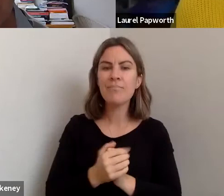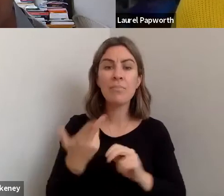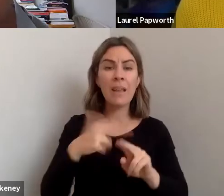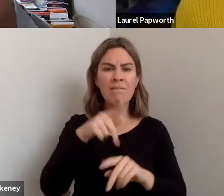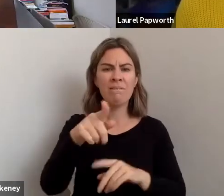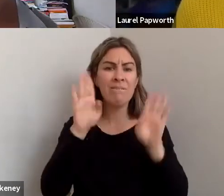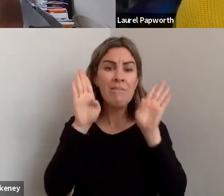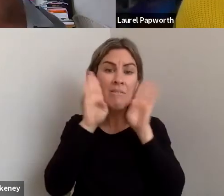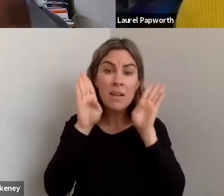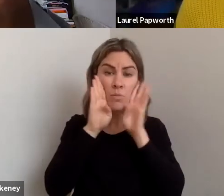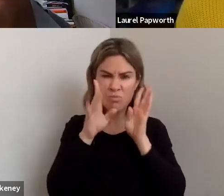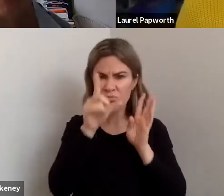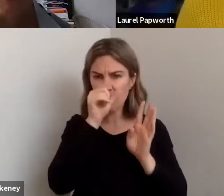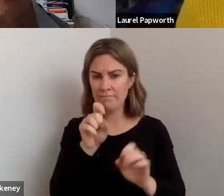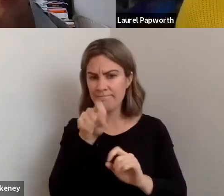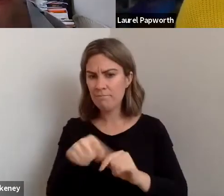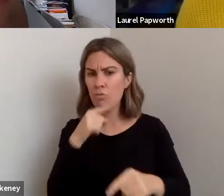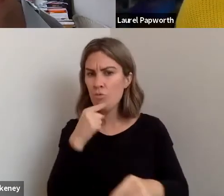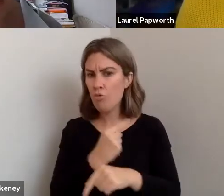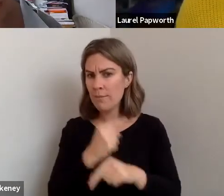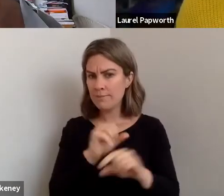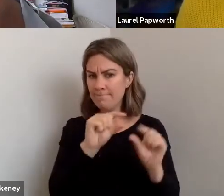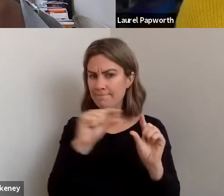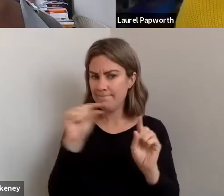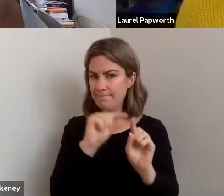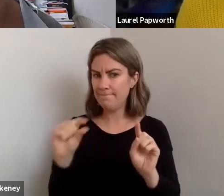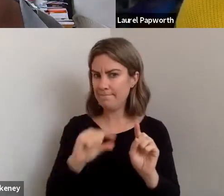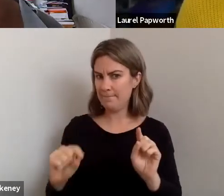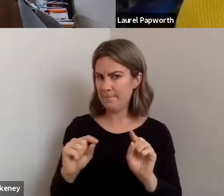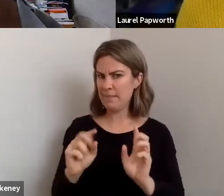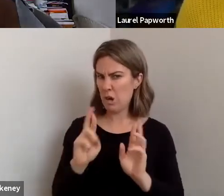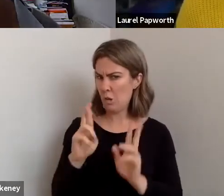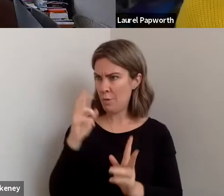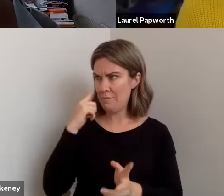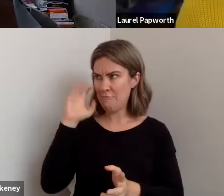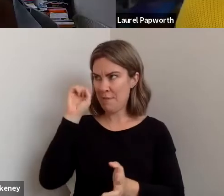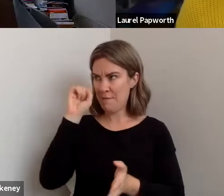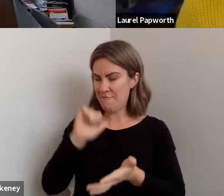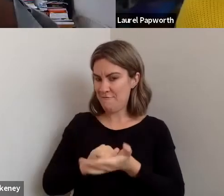the chat box if I've remembered that correctly. We'll get going in a